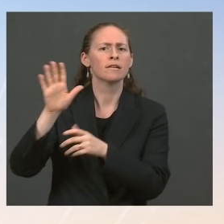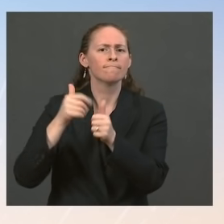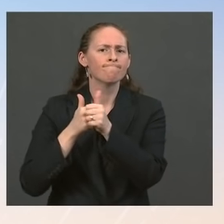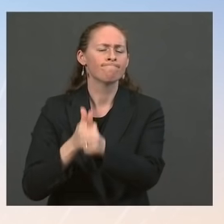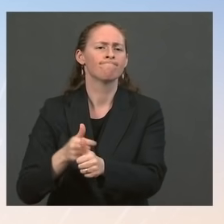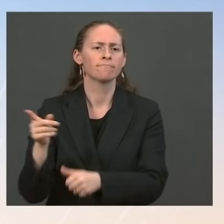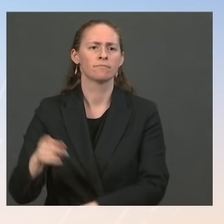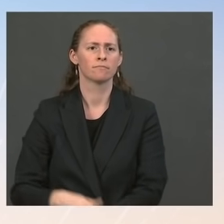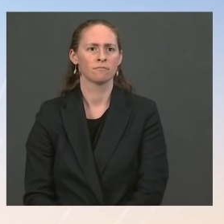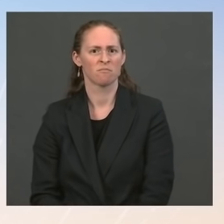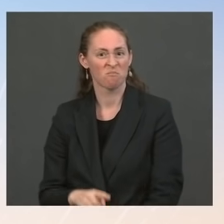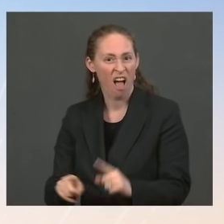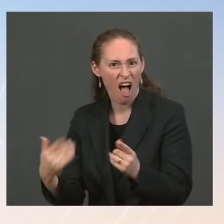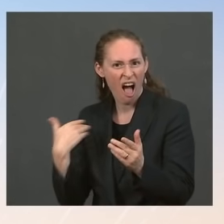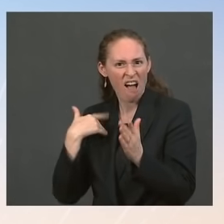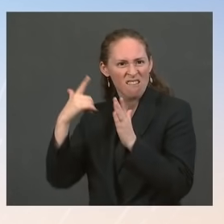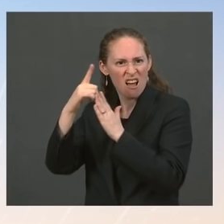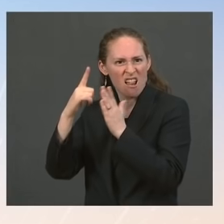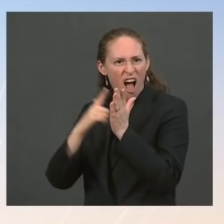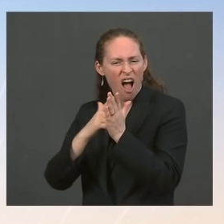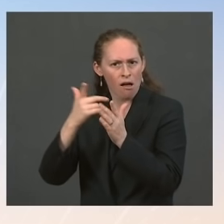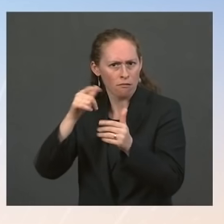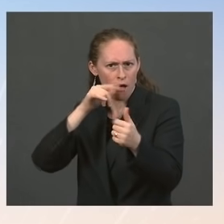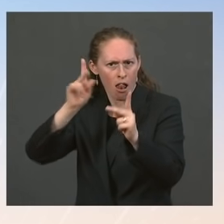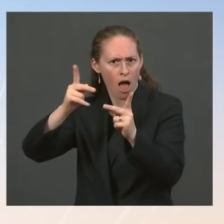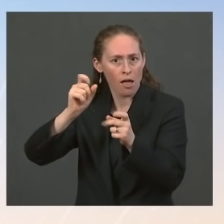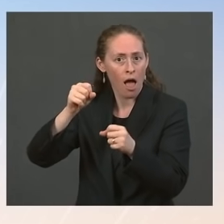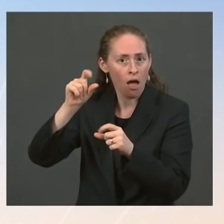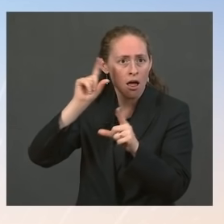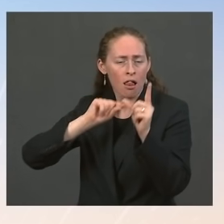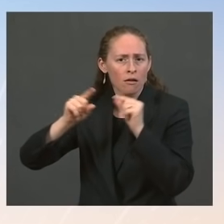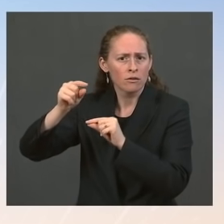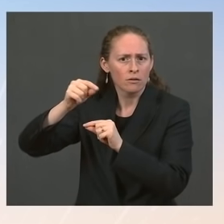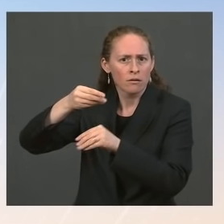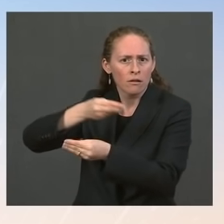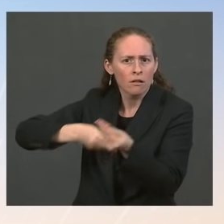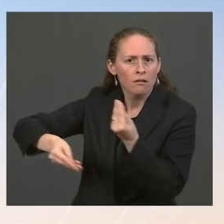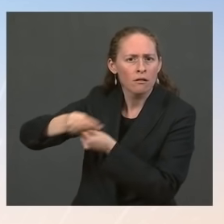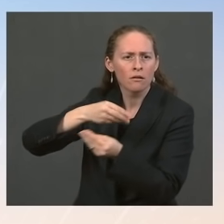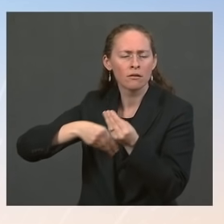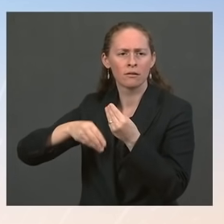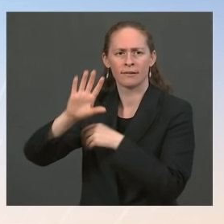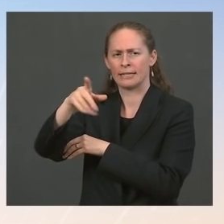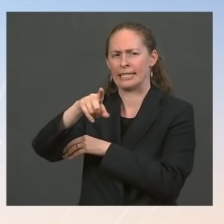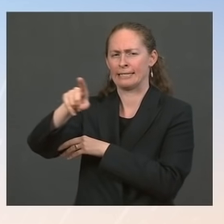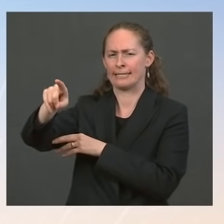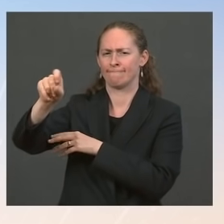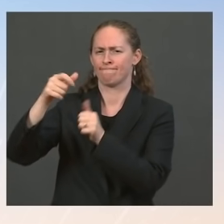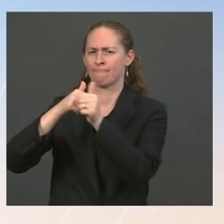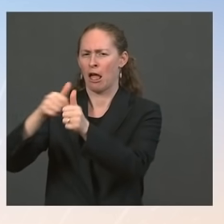and stockholding by members of Congress? Ms. Psaki: I'd have to look at -- we'd have to look at specific legislation to see what it looks like. The Press: Jen -- Jen -- >> Ms. Psaki: Yeah, go ahead.